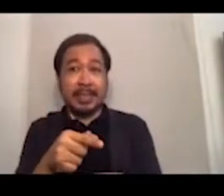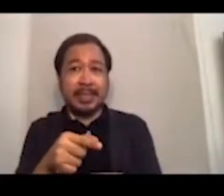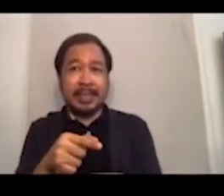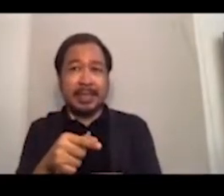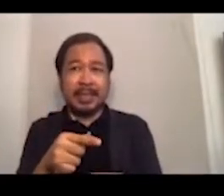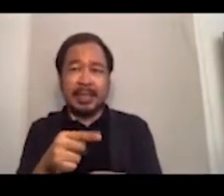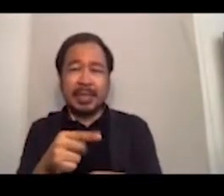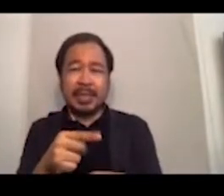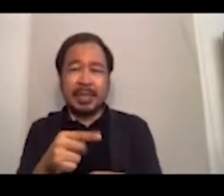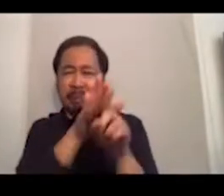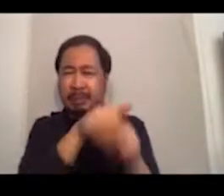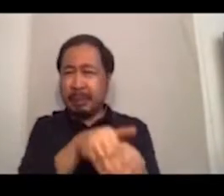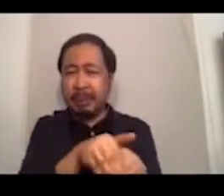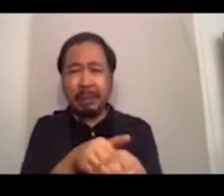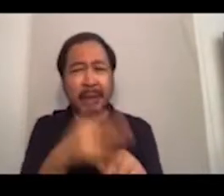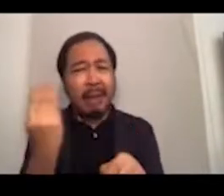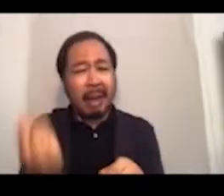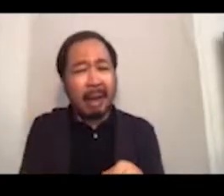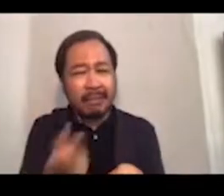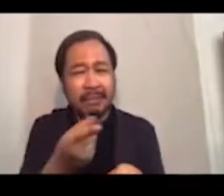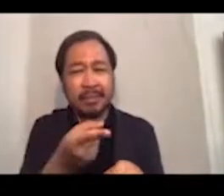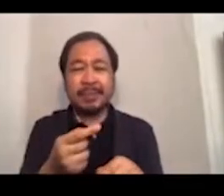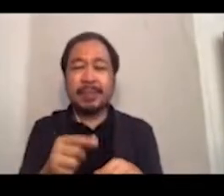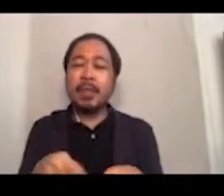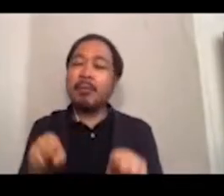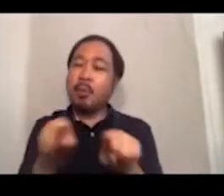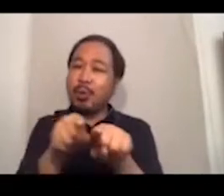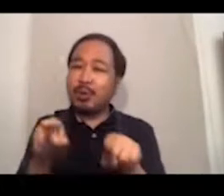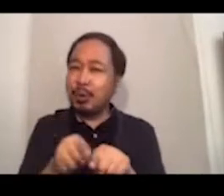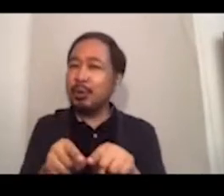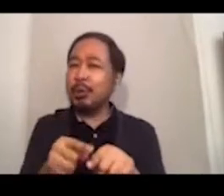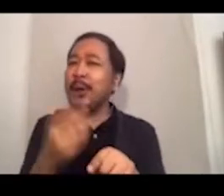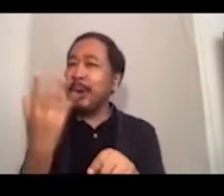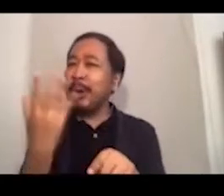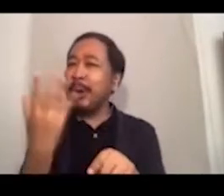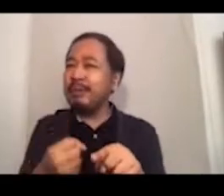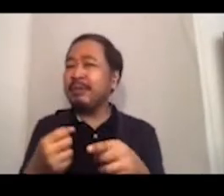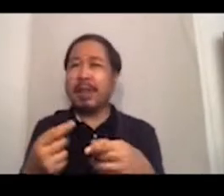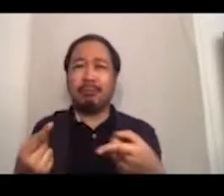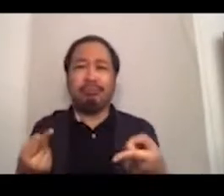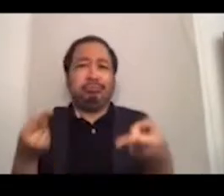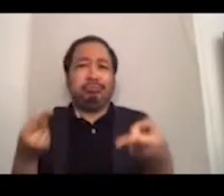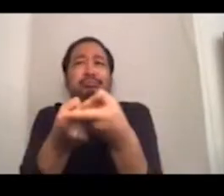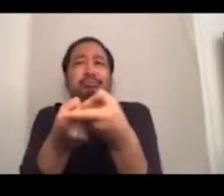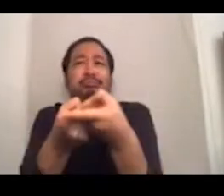Whether we are talking about the future of work, or the future of the social contract,